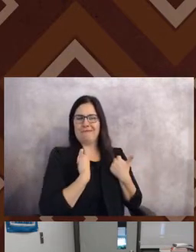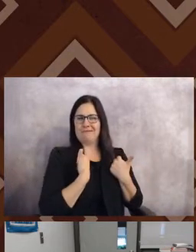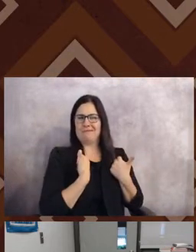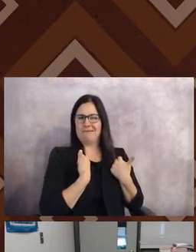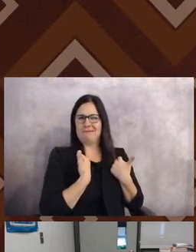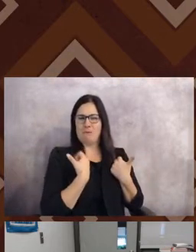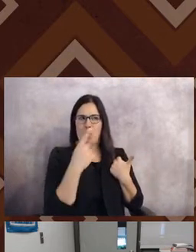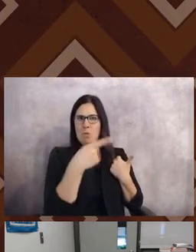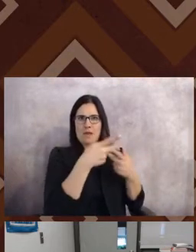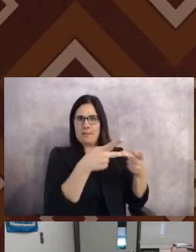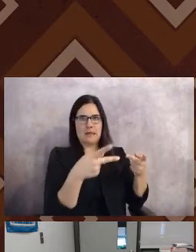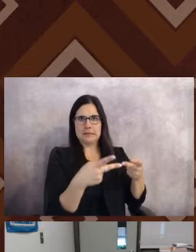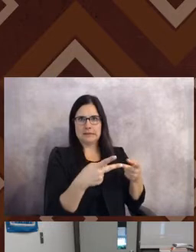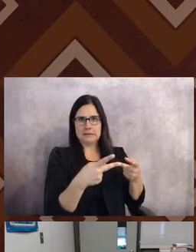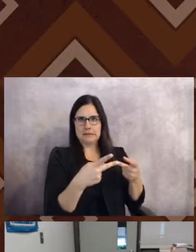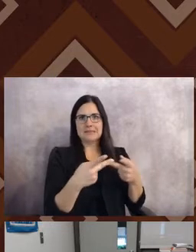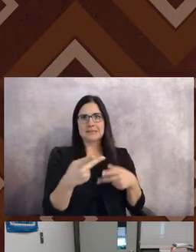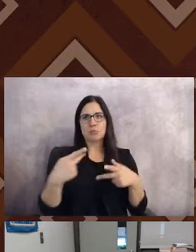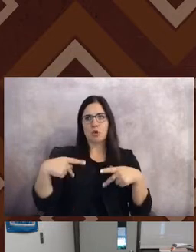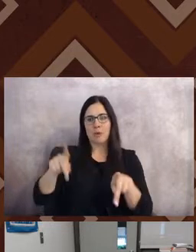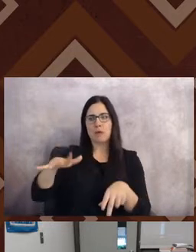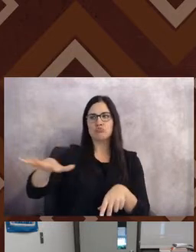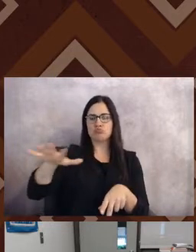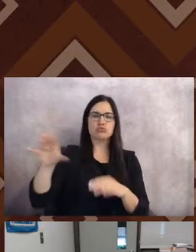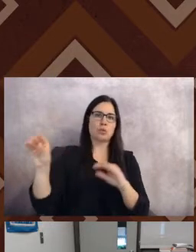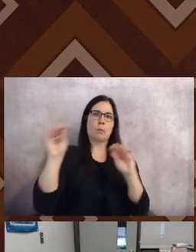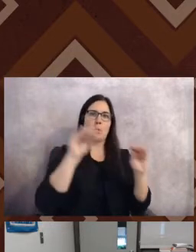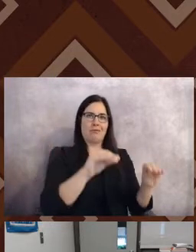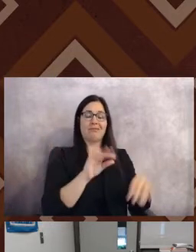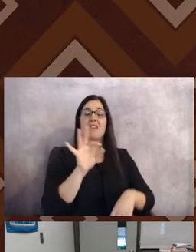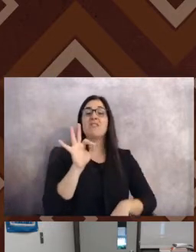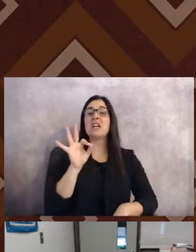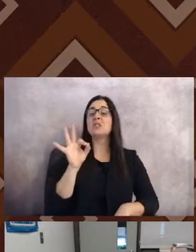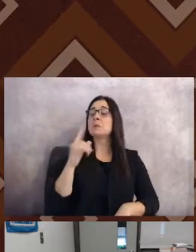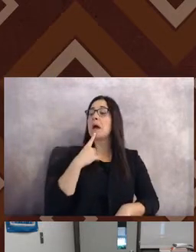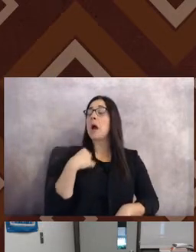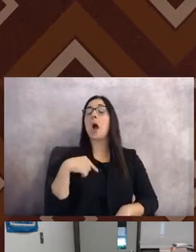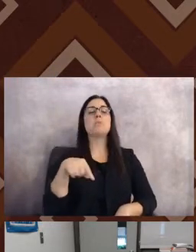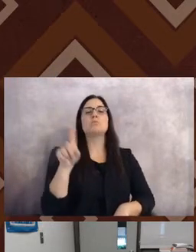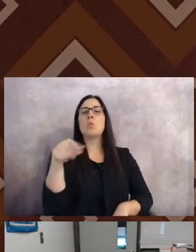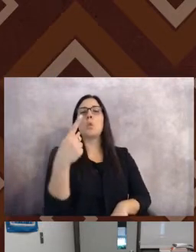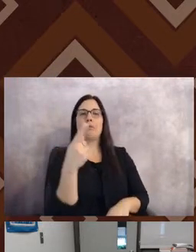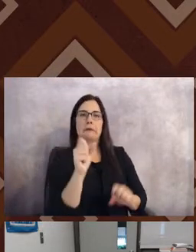that that the people in Fresno would allow Chinese people to live at that time.